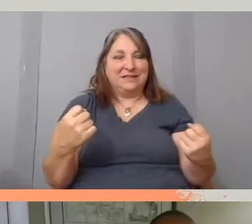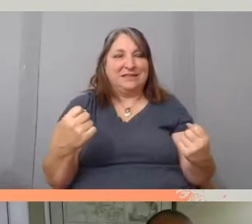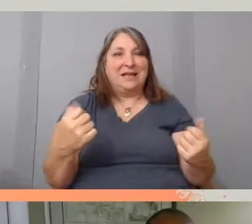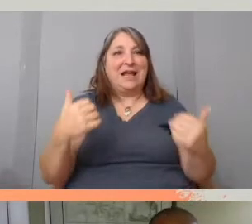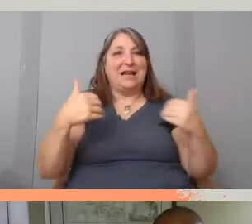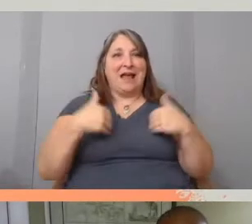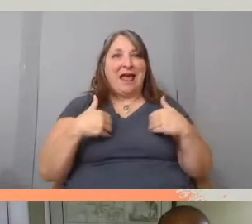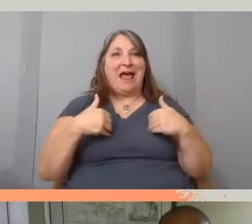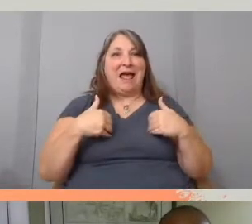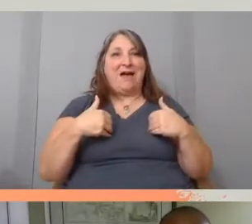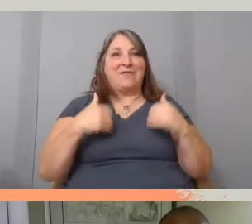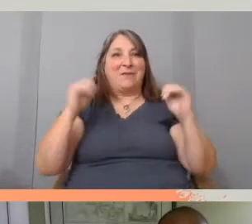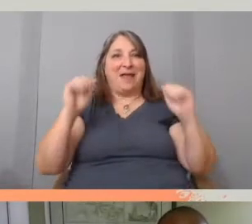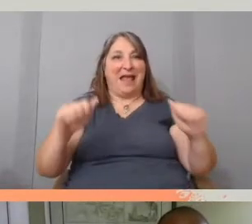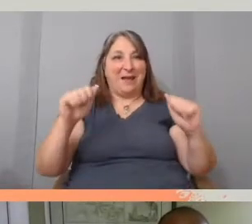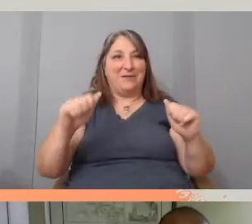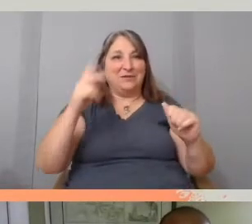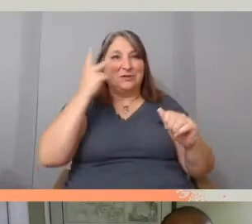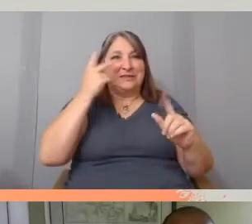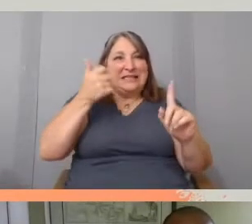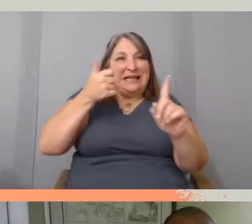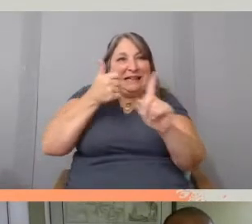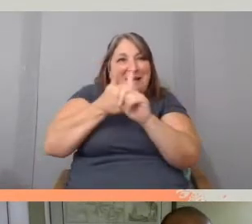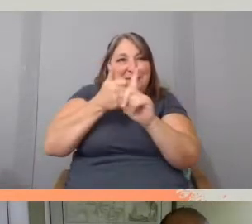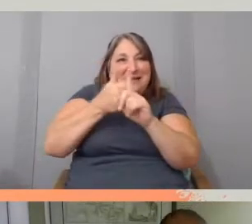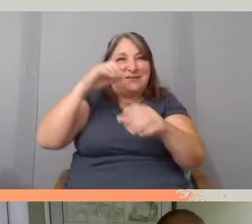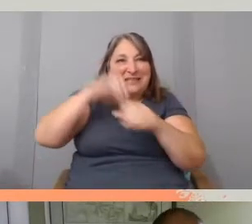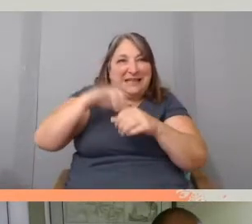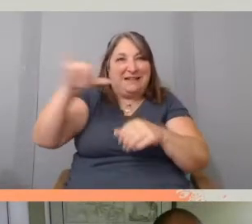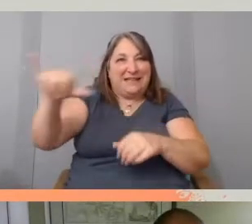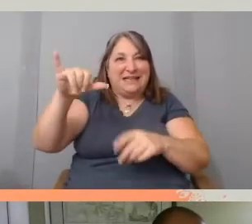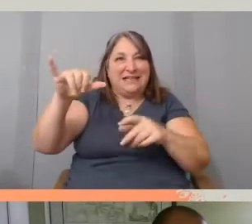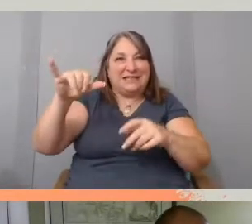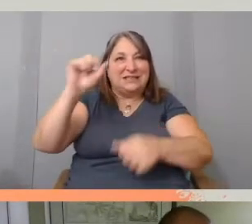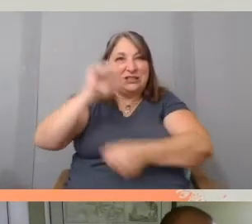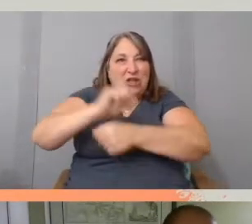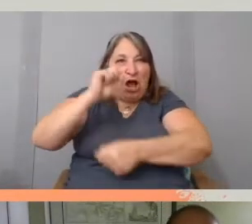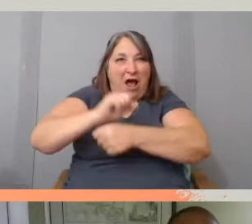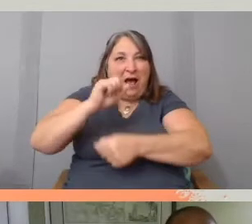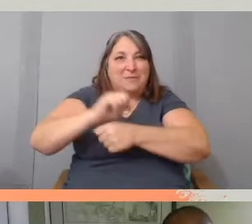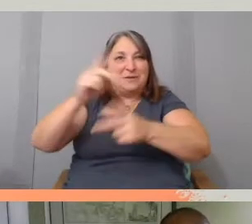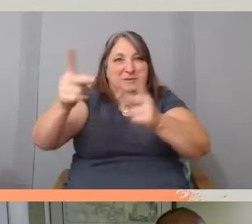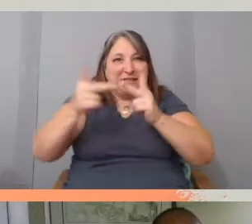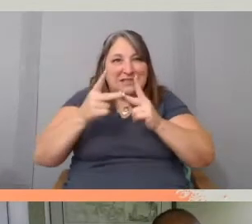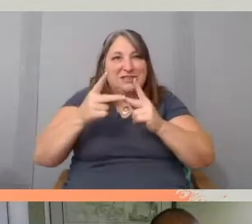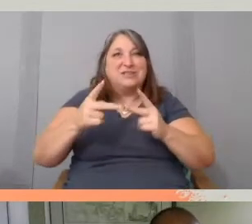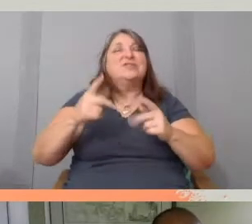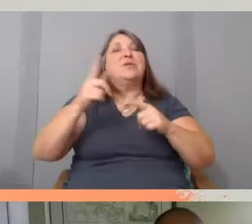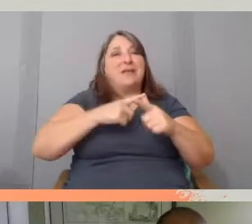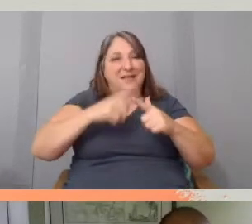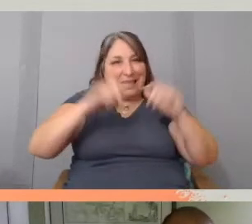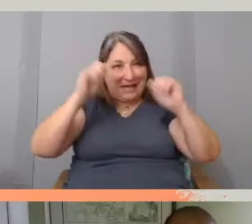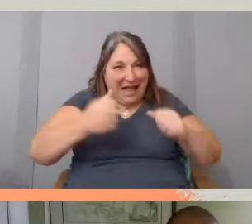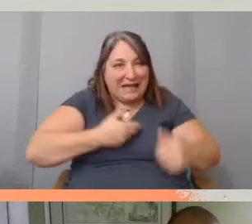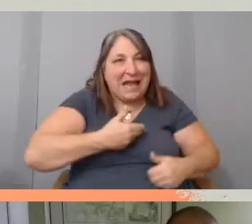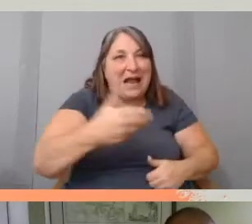able to see themselves in these positions, so that they get the chance to be hired. Right.